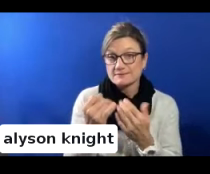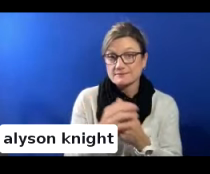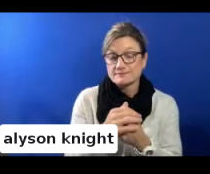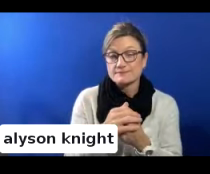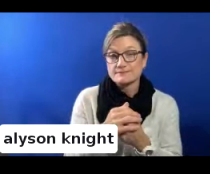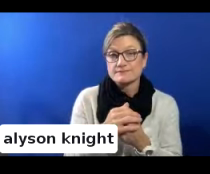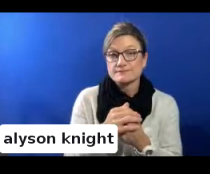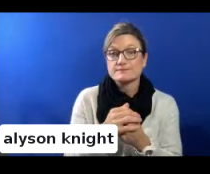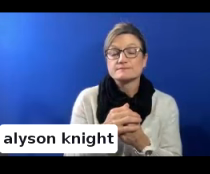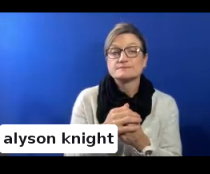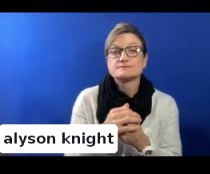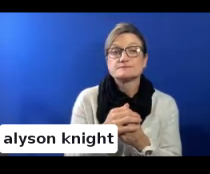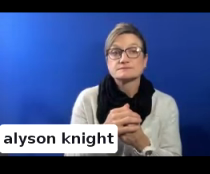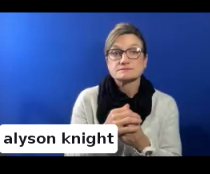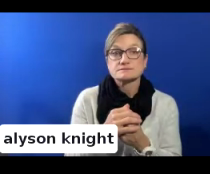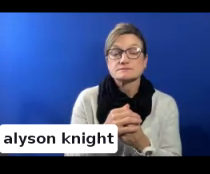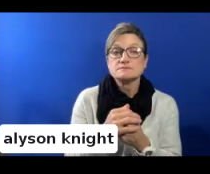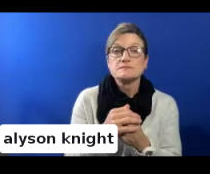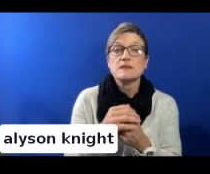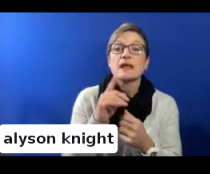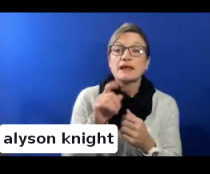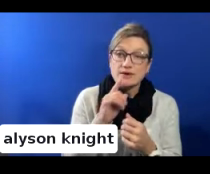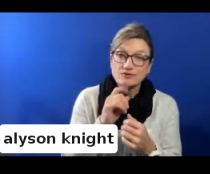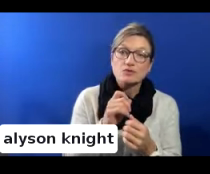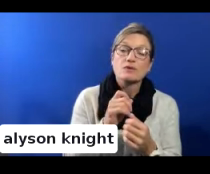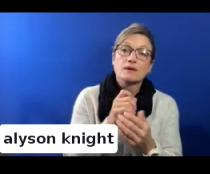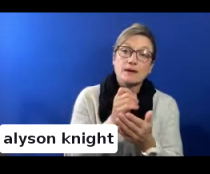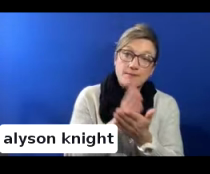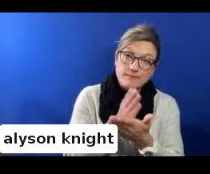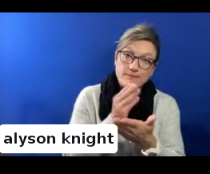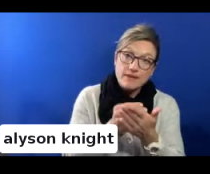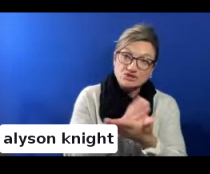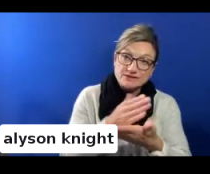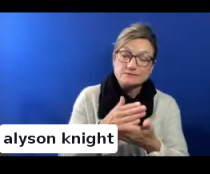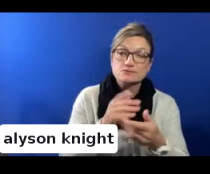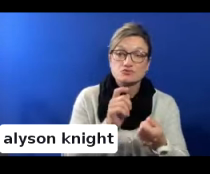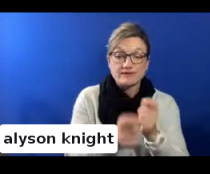the request, a budget revision and or a no-cost extension would be issued.